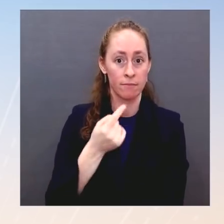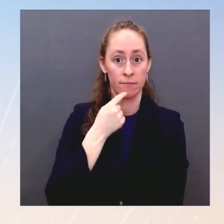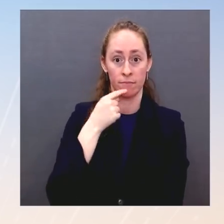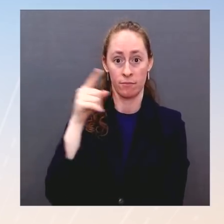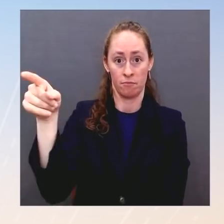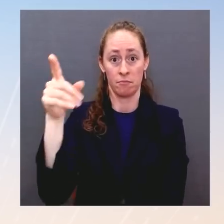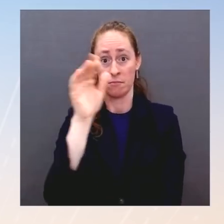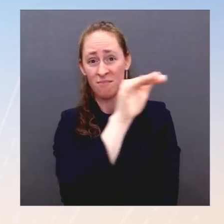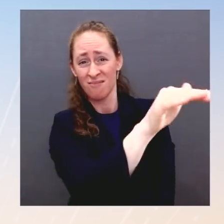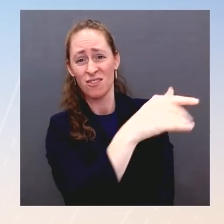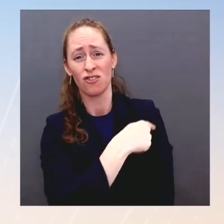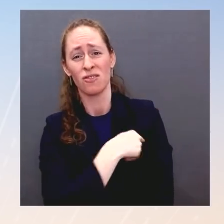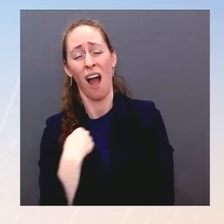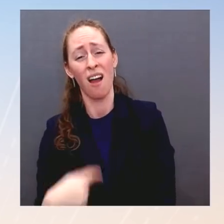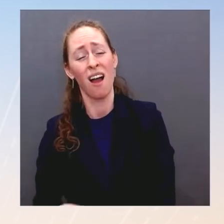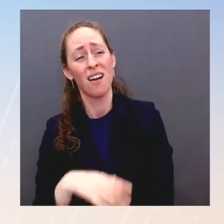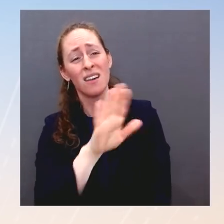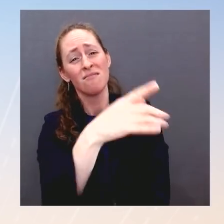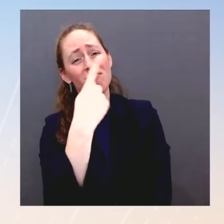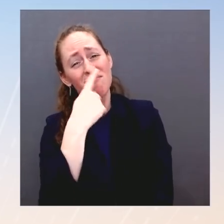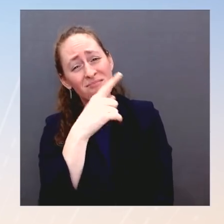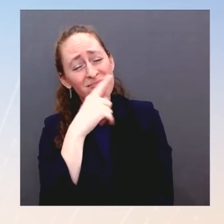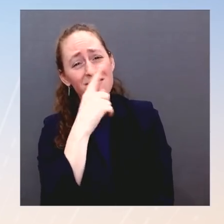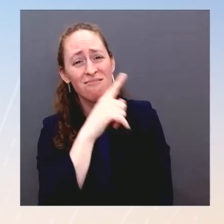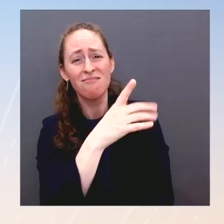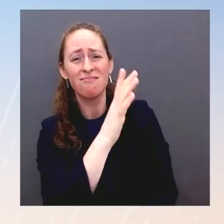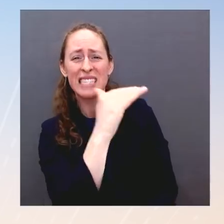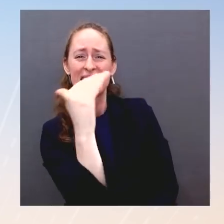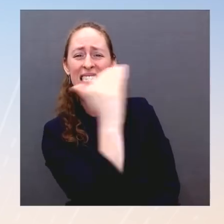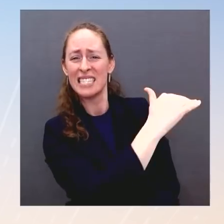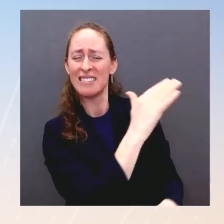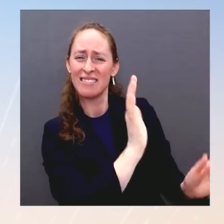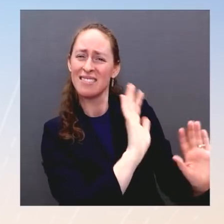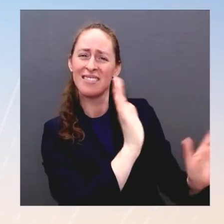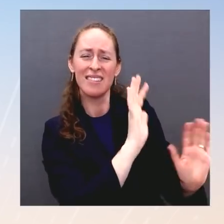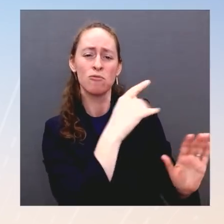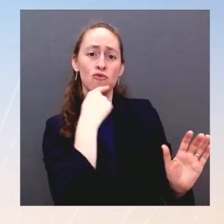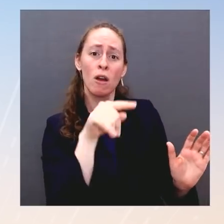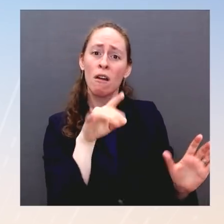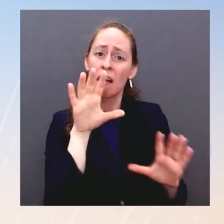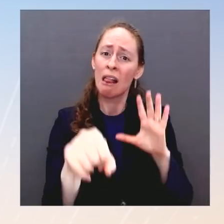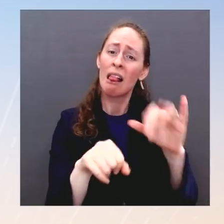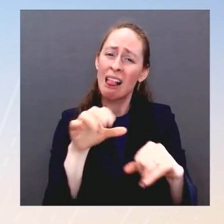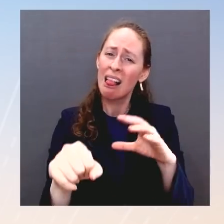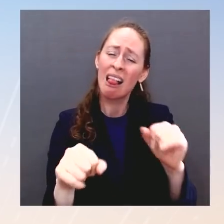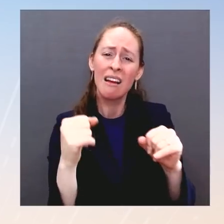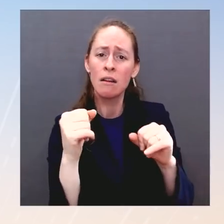this slow-moving Russia crisis that has worked? Ms. Psaki: In what capacity?